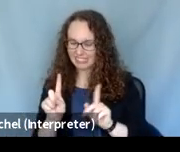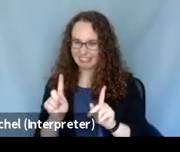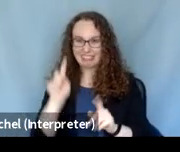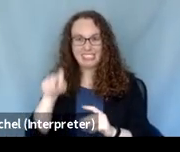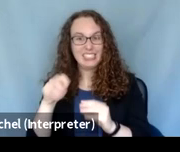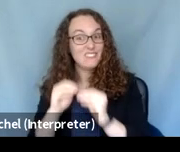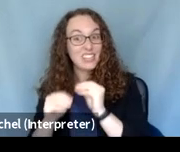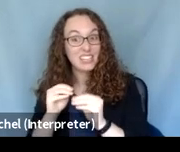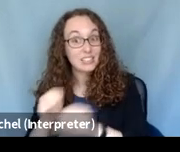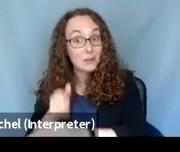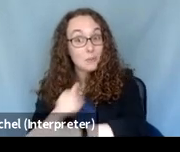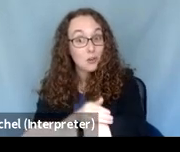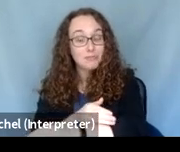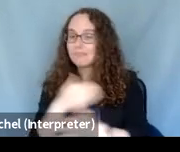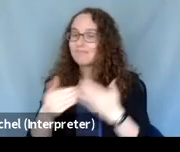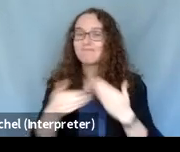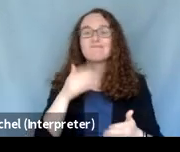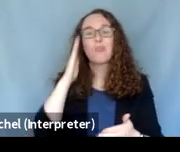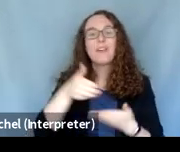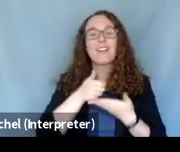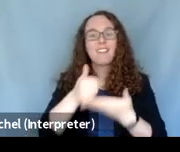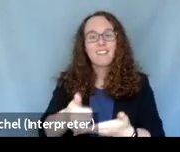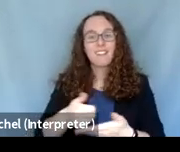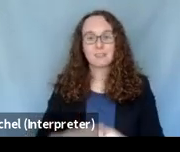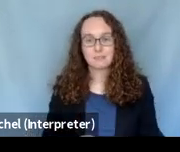send you a resume packet and it shows the steps